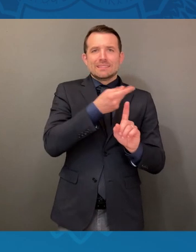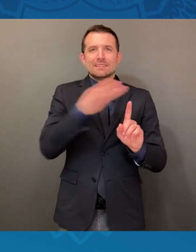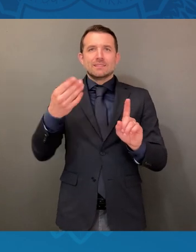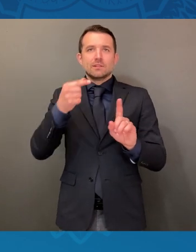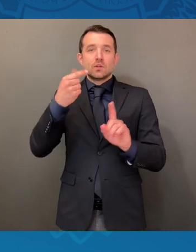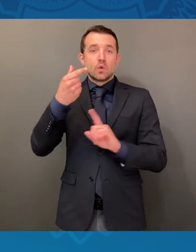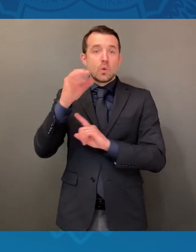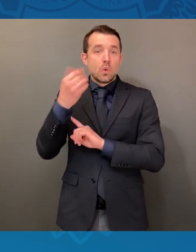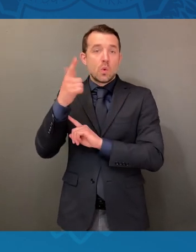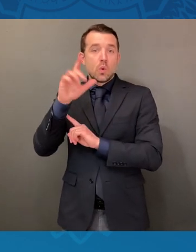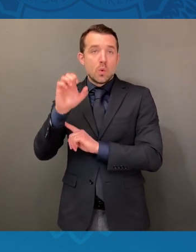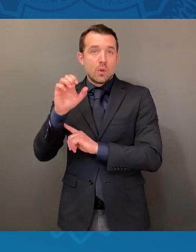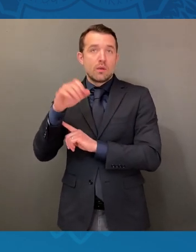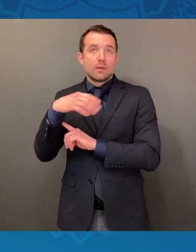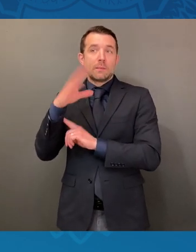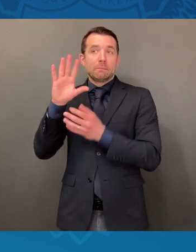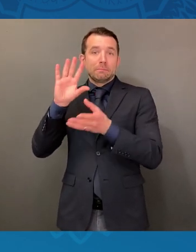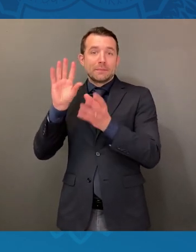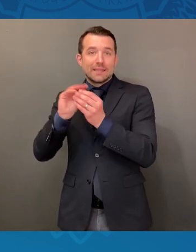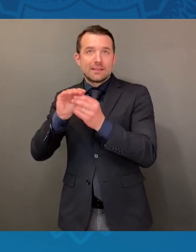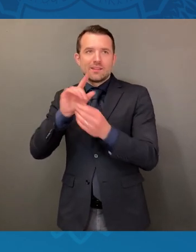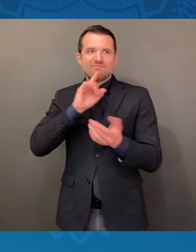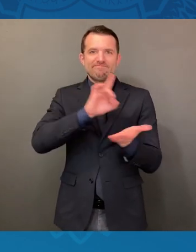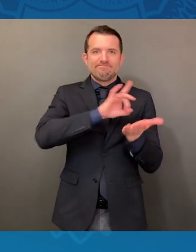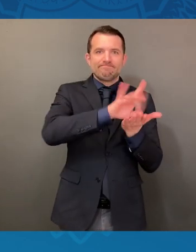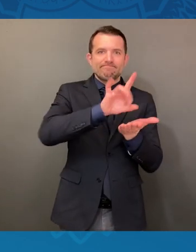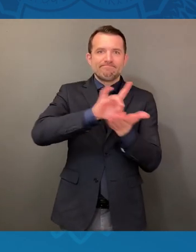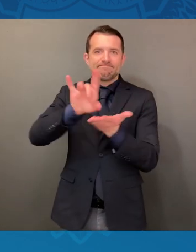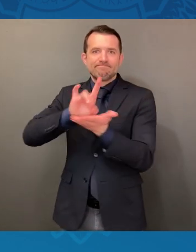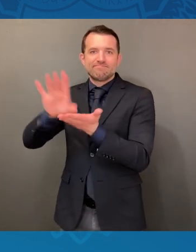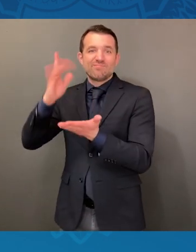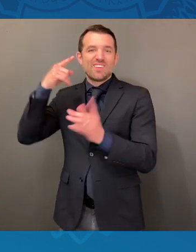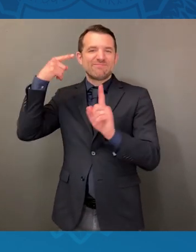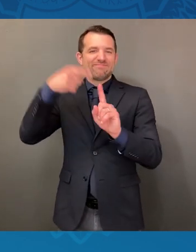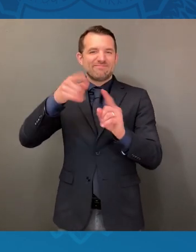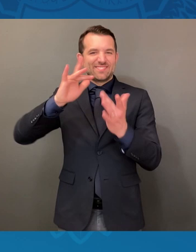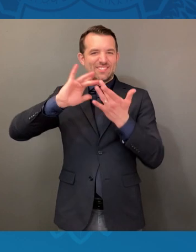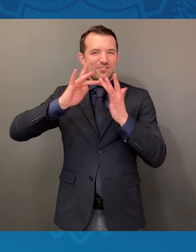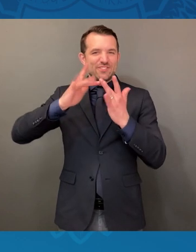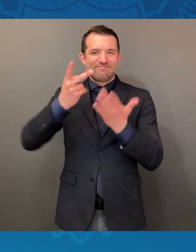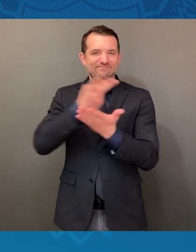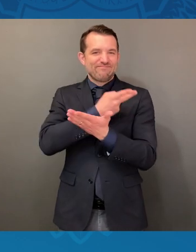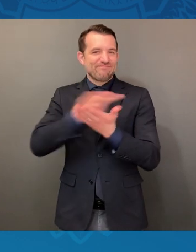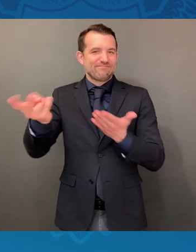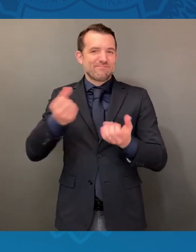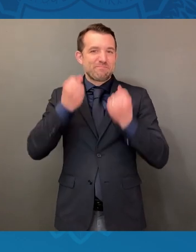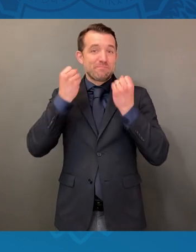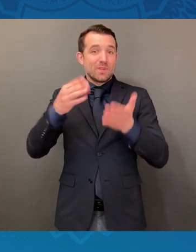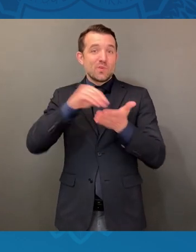because many students cannot even log in. This caused the process of virtual learning to be 10 times more difficult.